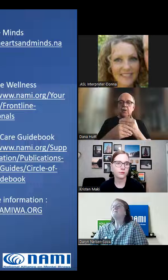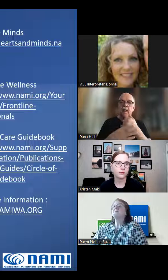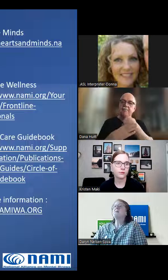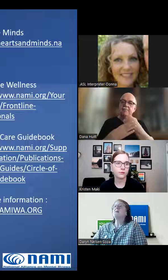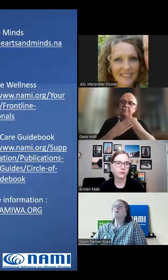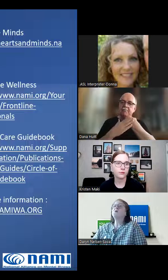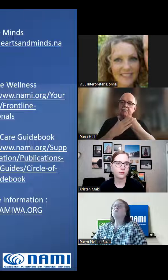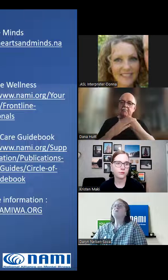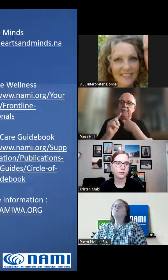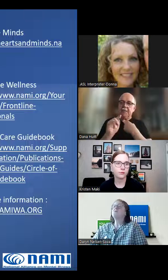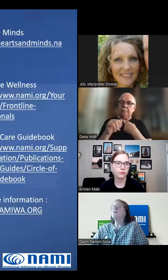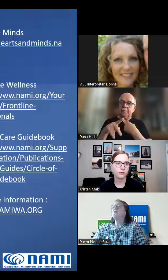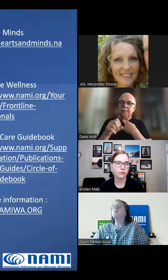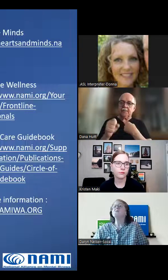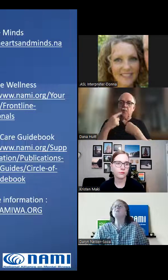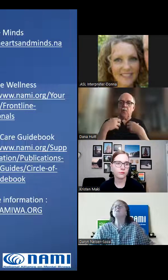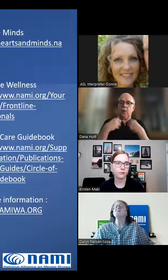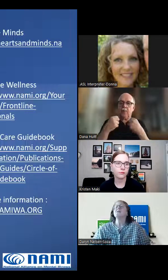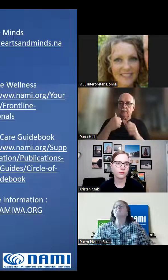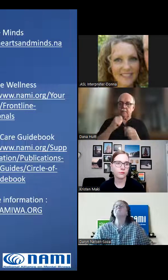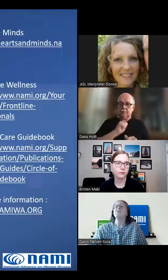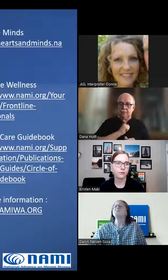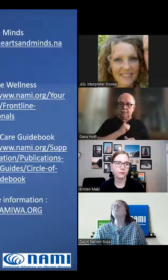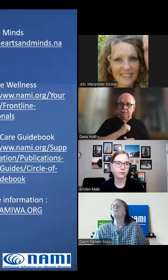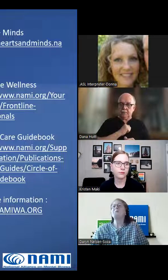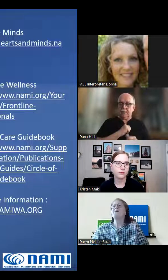to give up their job, then that is going to be